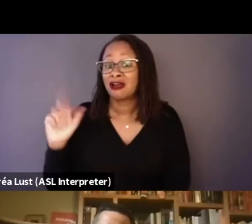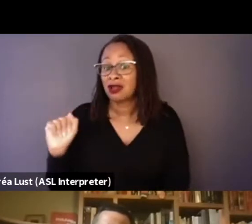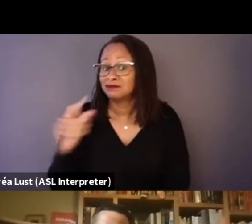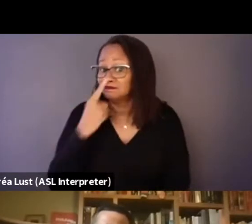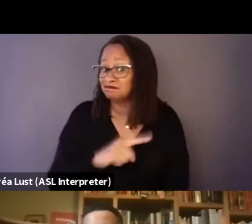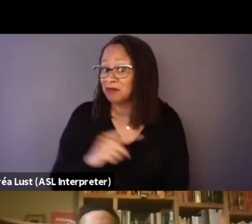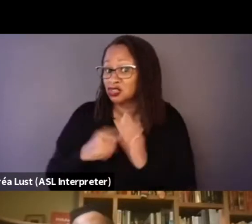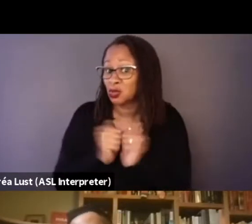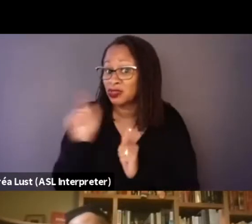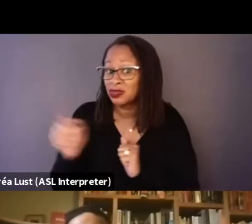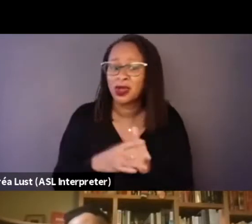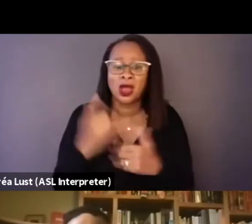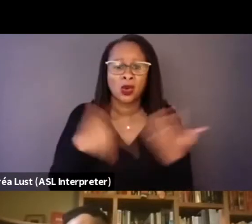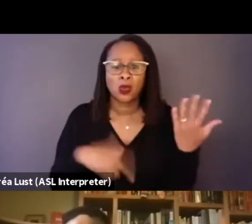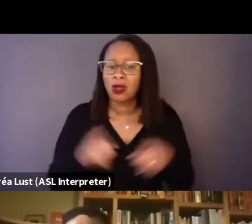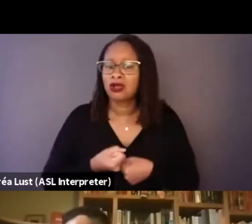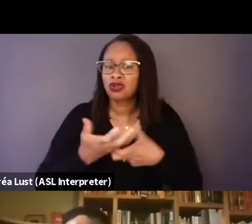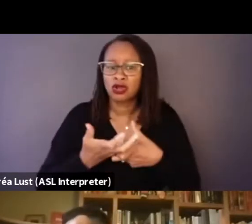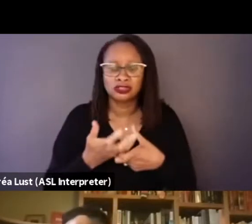What drove you into this hair salon to do this?